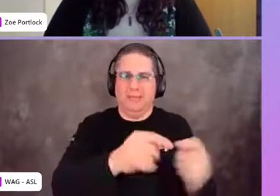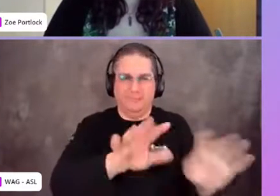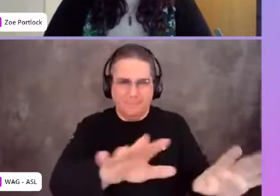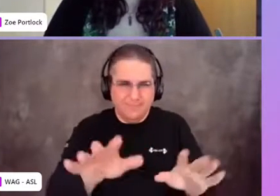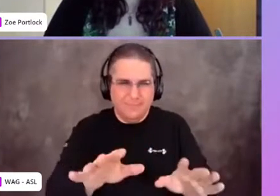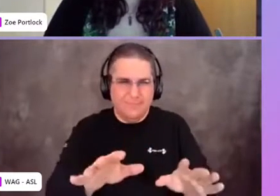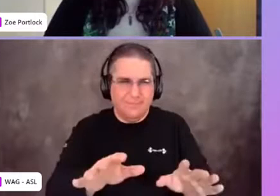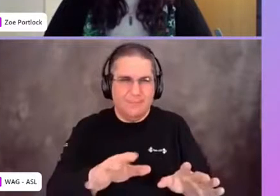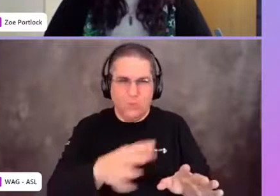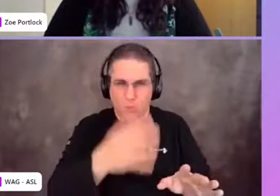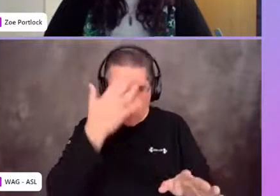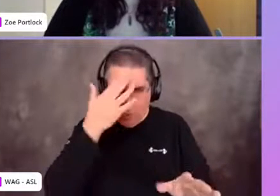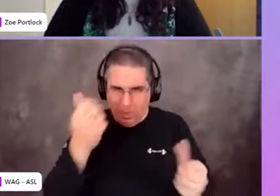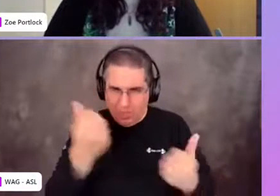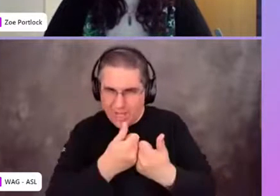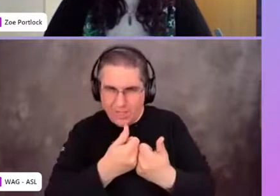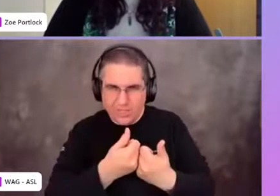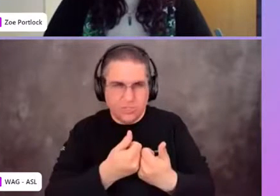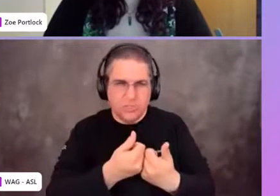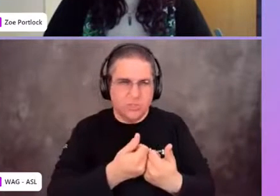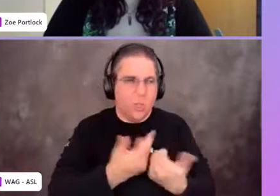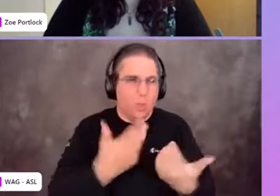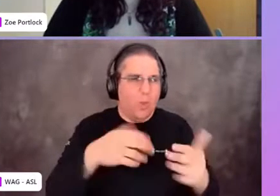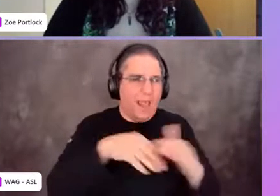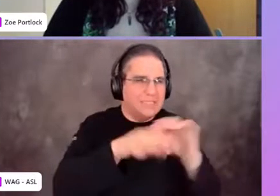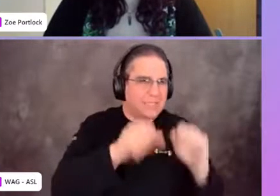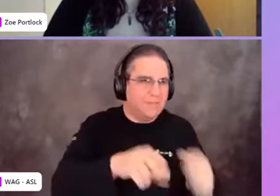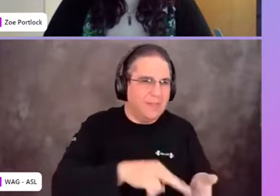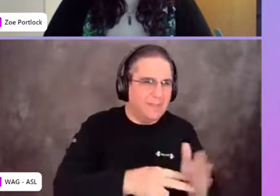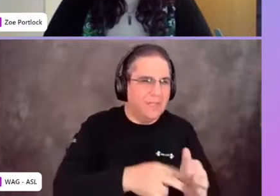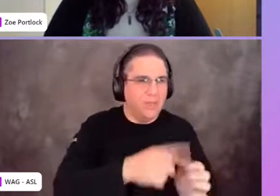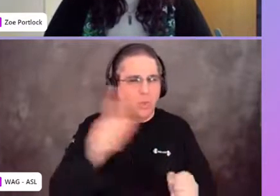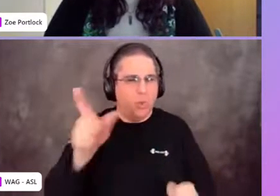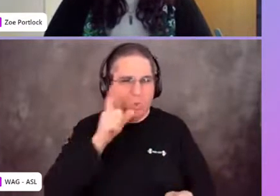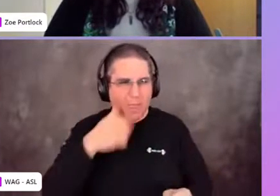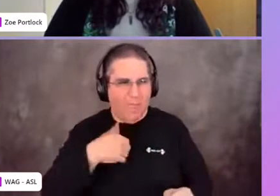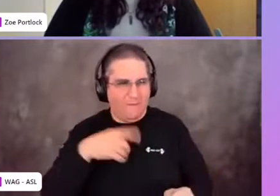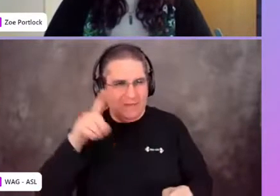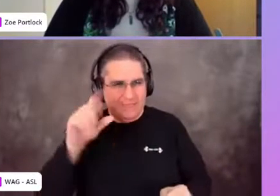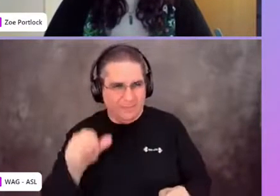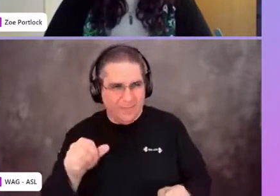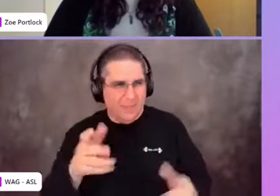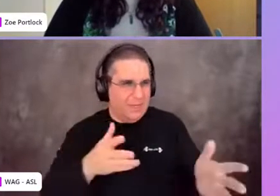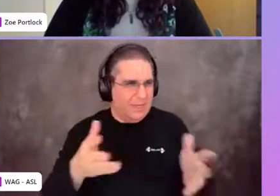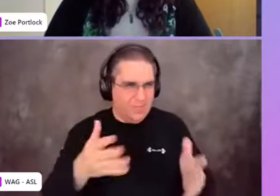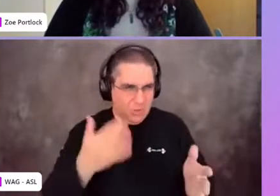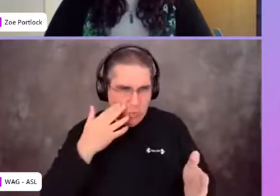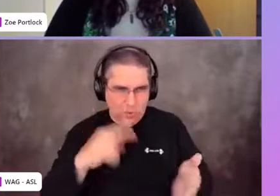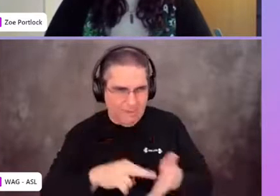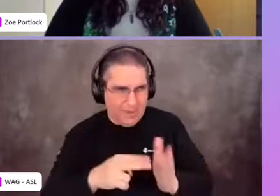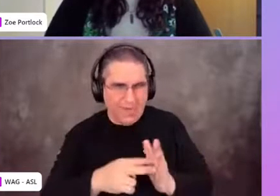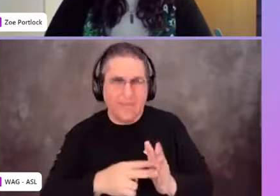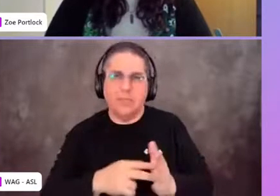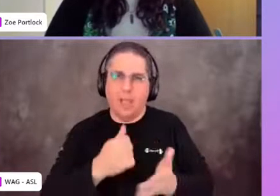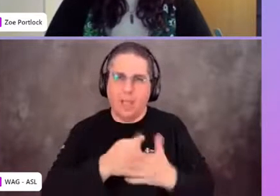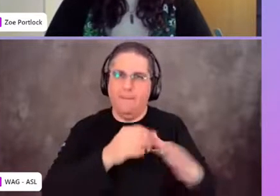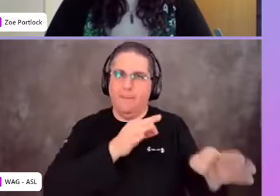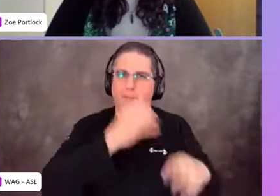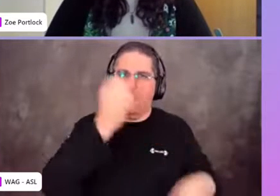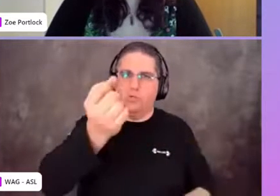human aspect of it, bringing that into the conversation really helped teams understand what is the challenge, what is the accessibility challenge